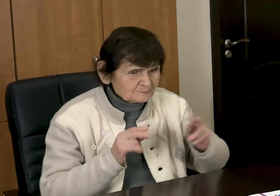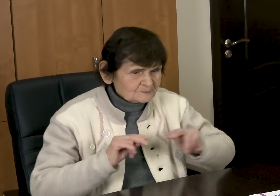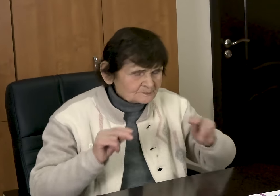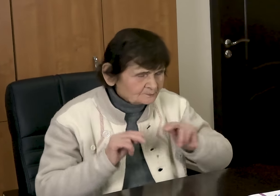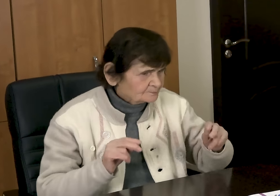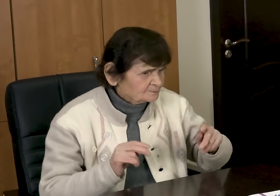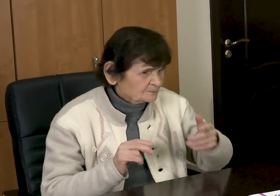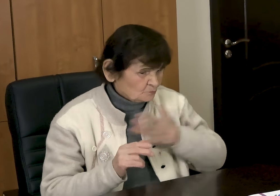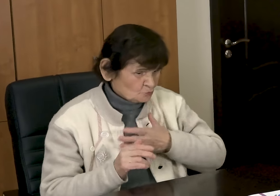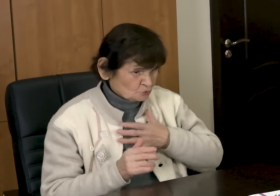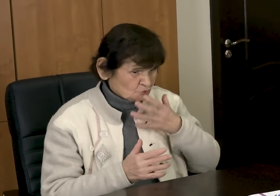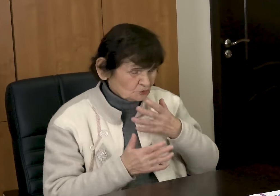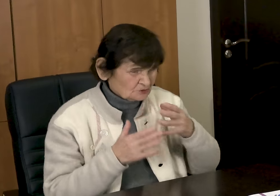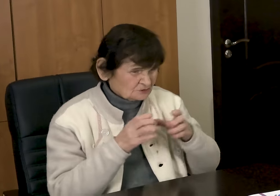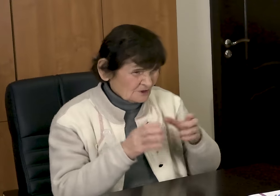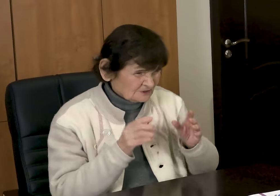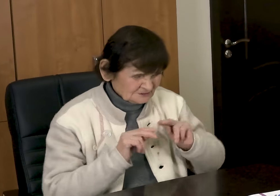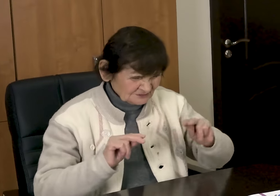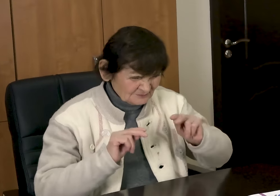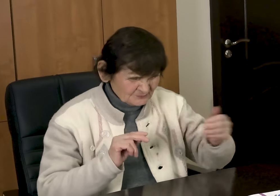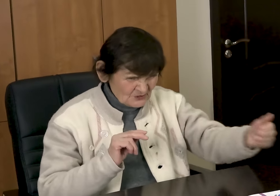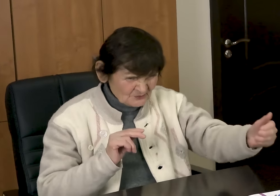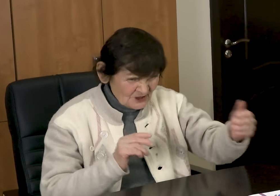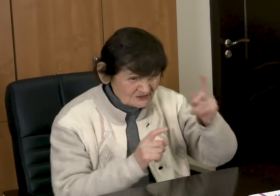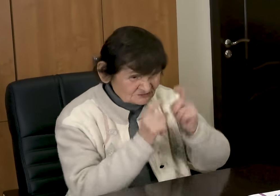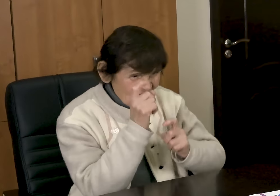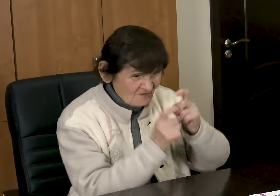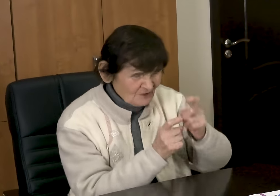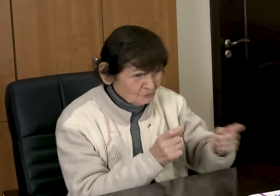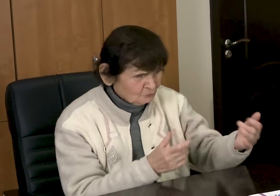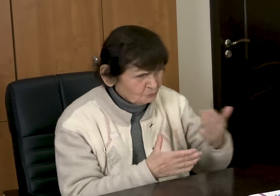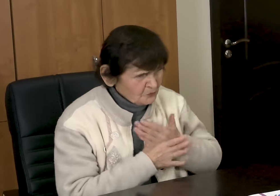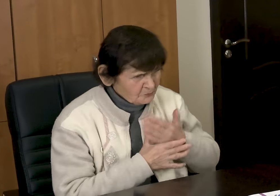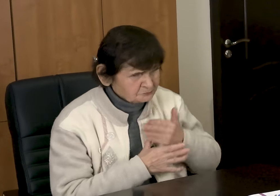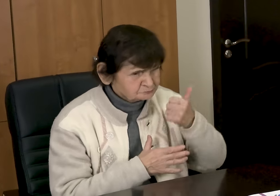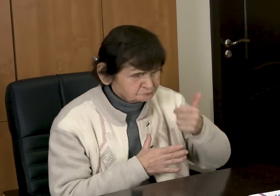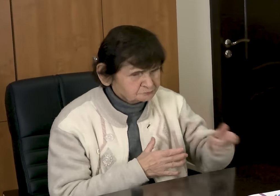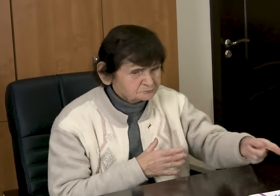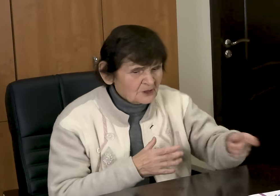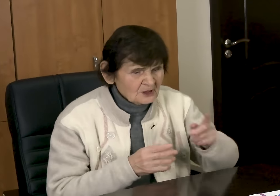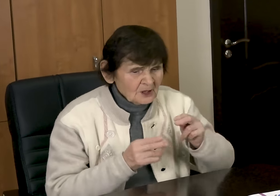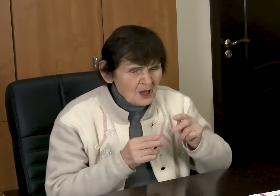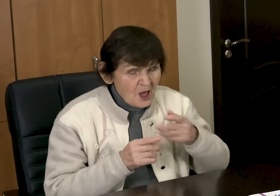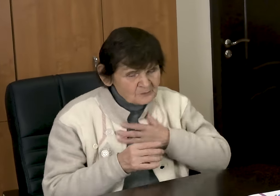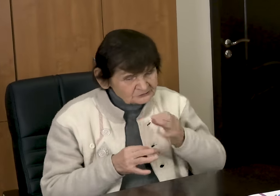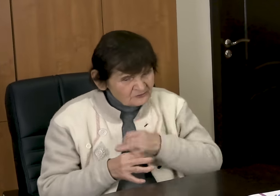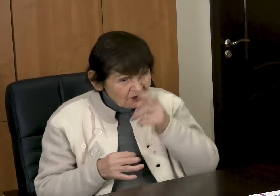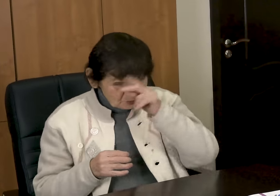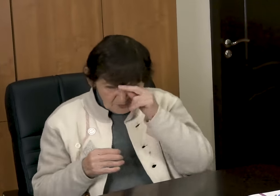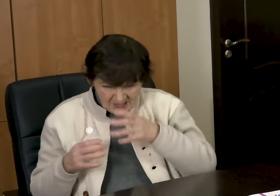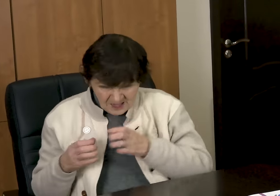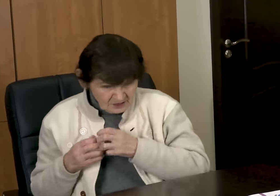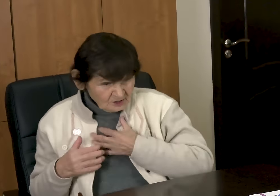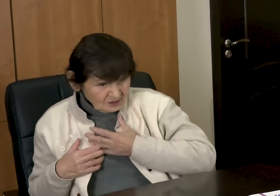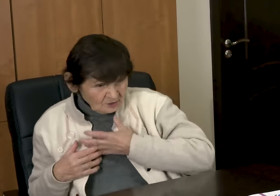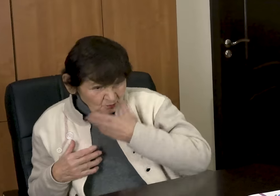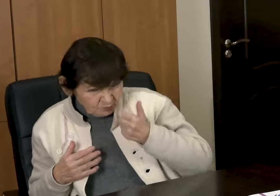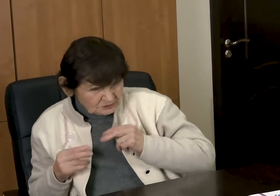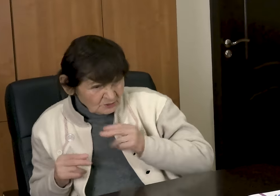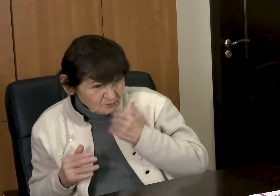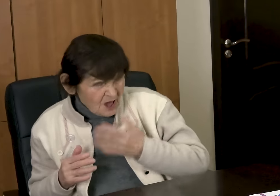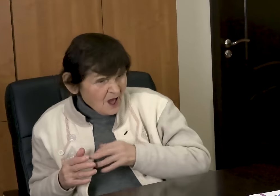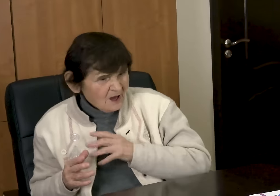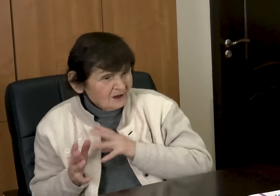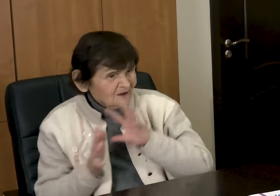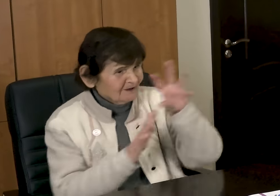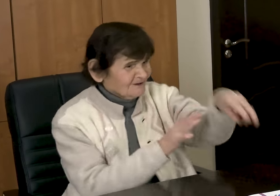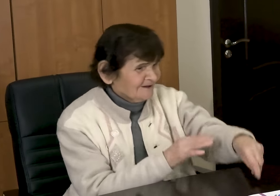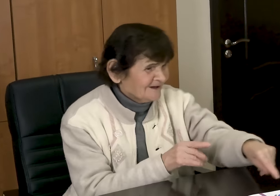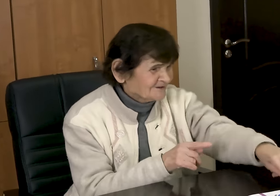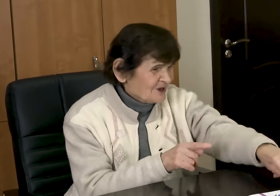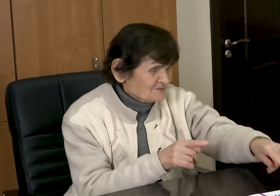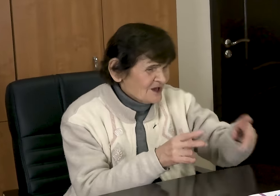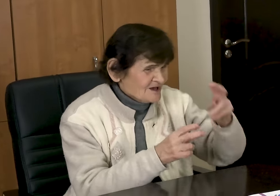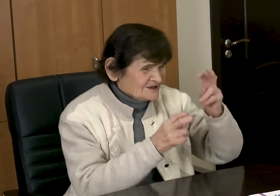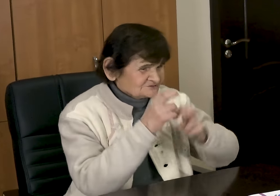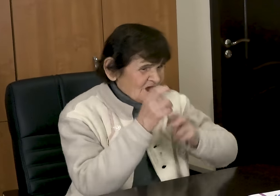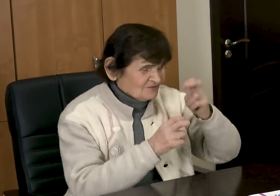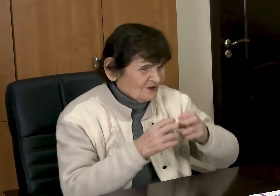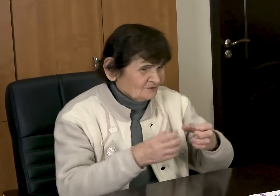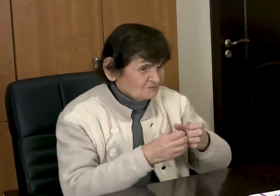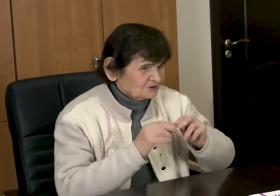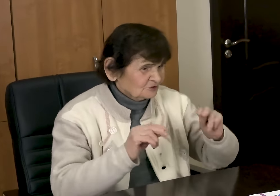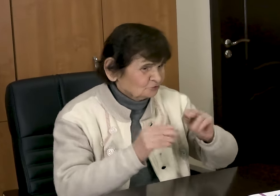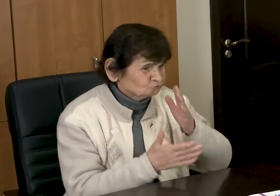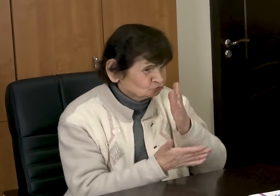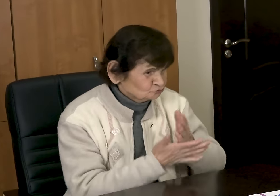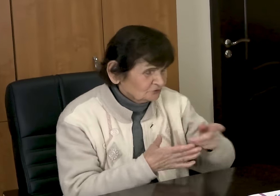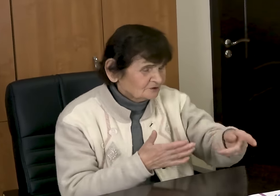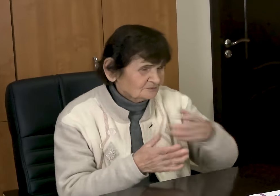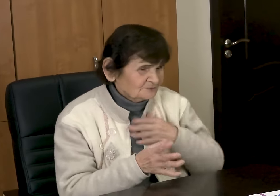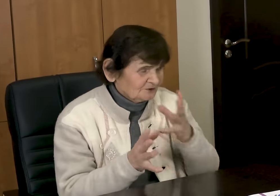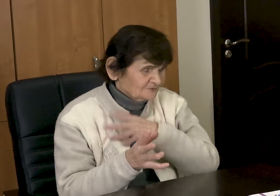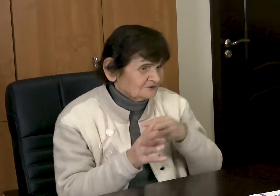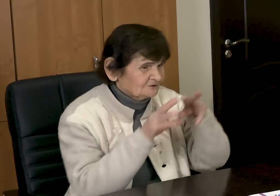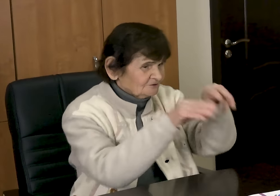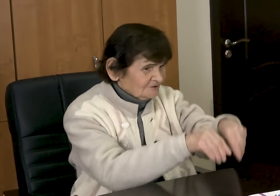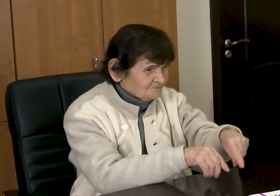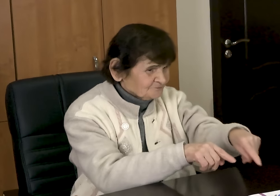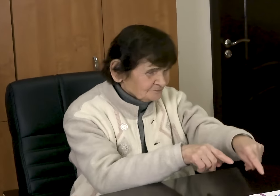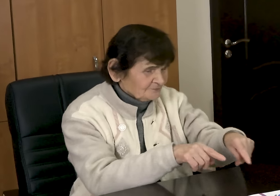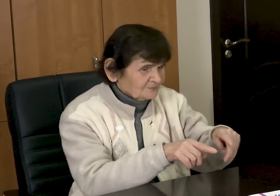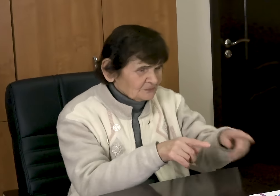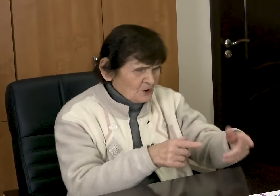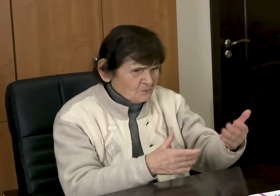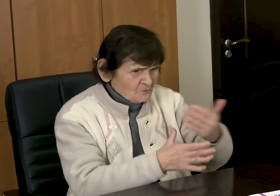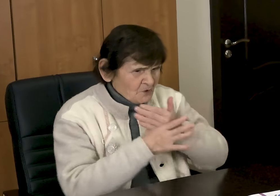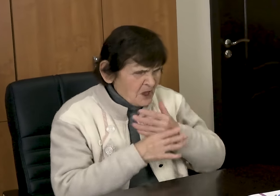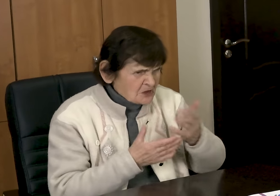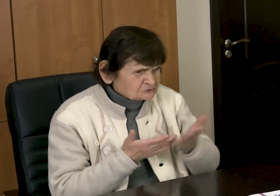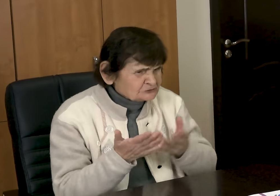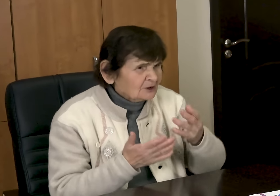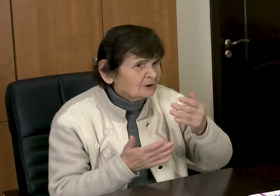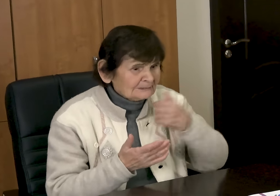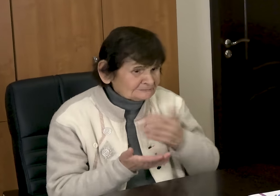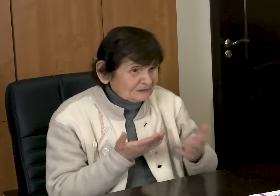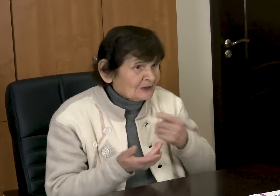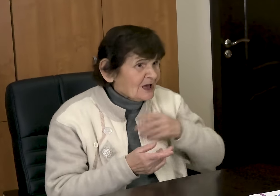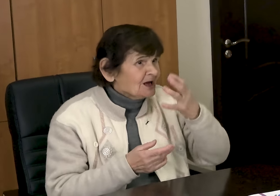We had a factory trainer with us who actively helped us. (The sewing technical school did not have its own coach.)